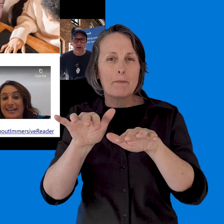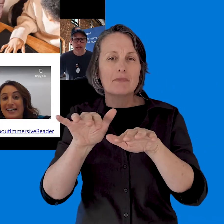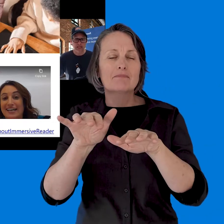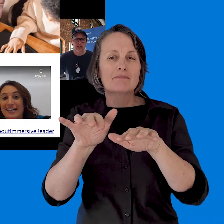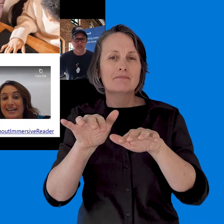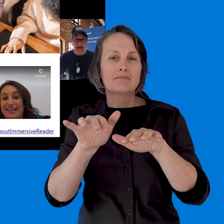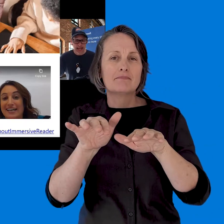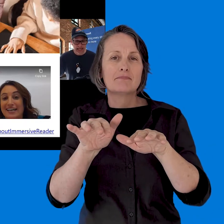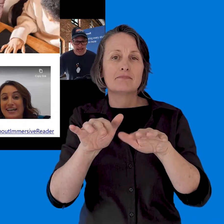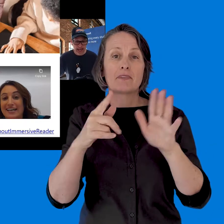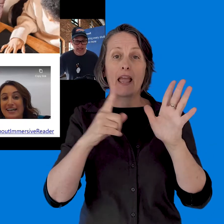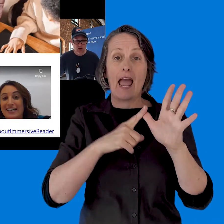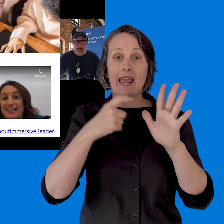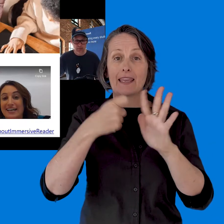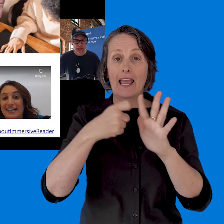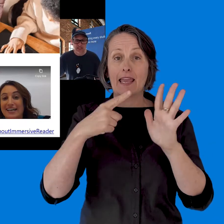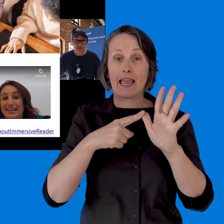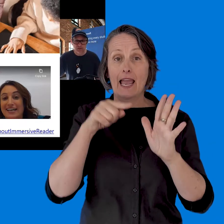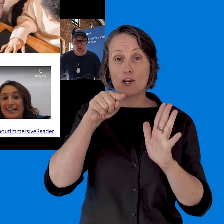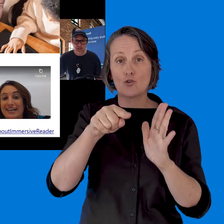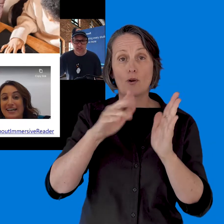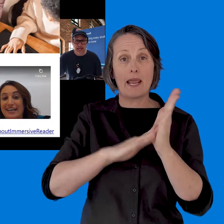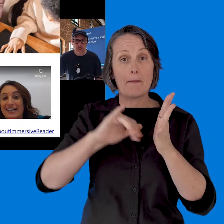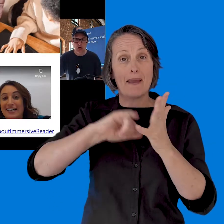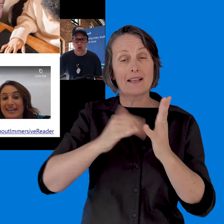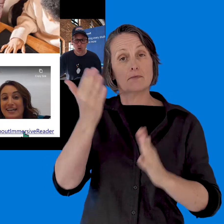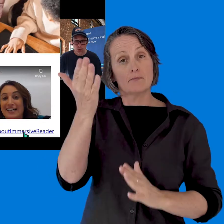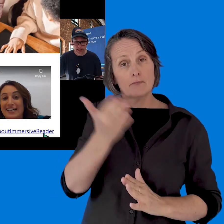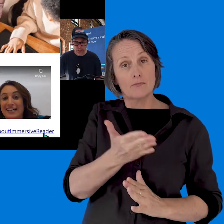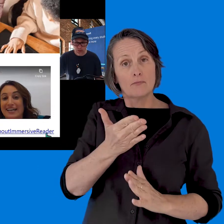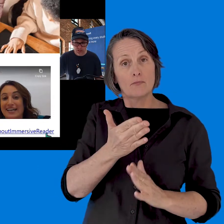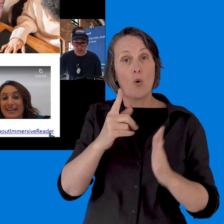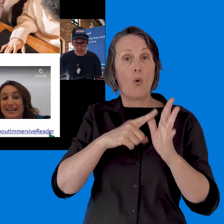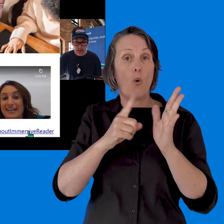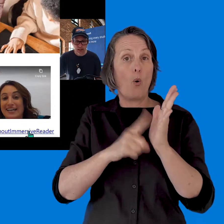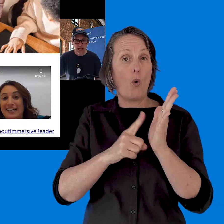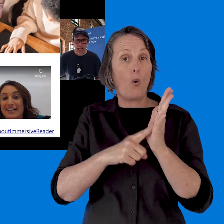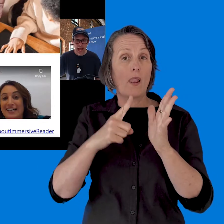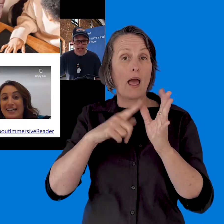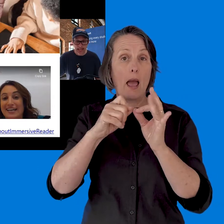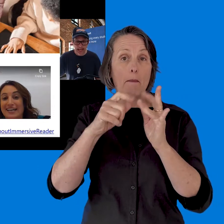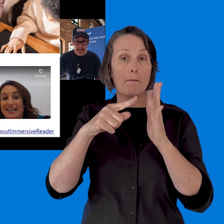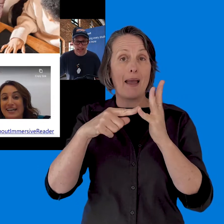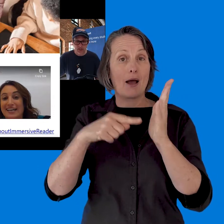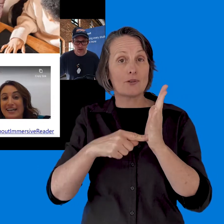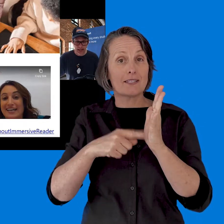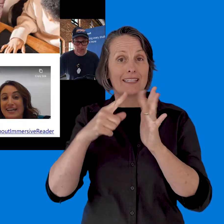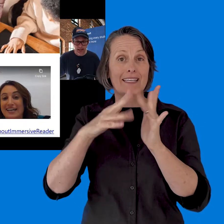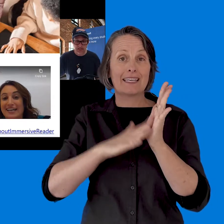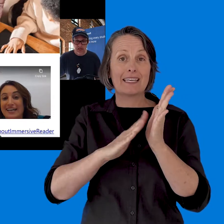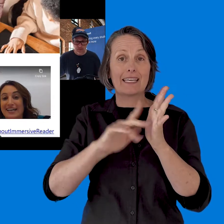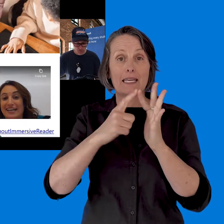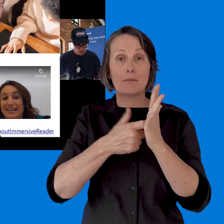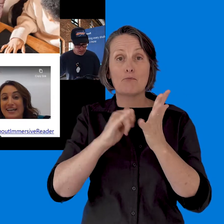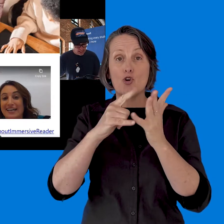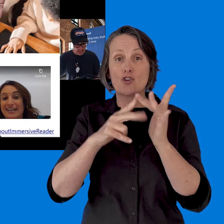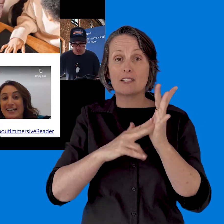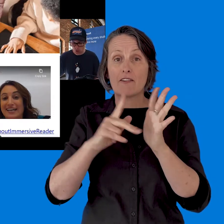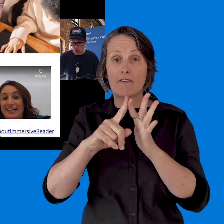it's just aka.ms/AllAboutImmersiveReader. aka.ms/AllAboutImmersiveReader.